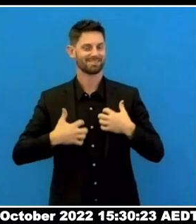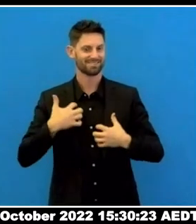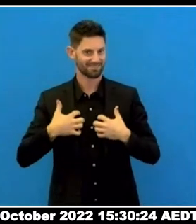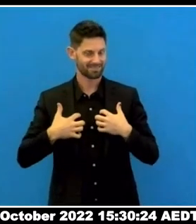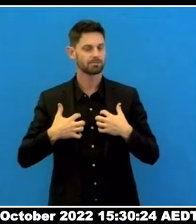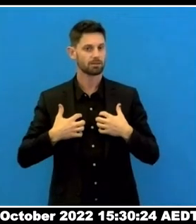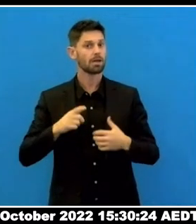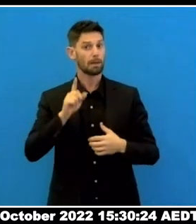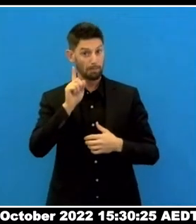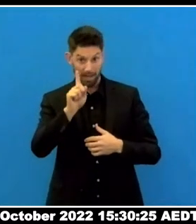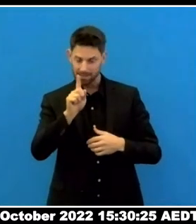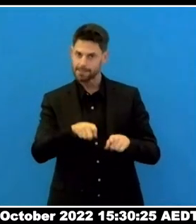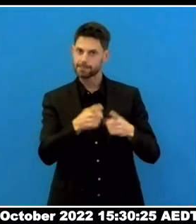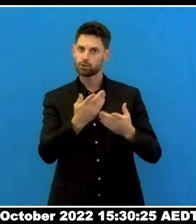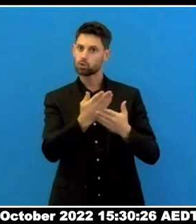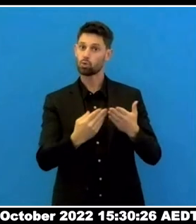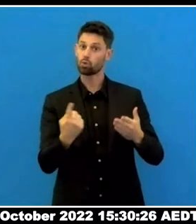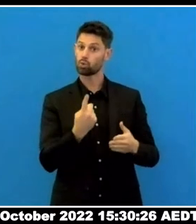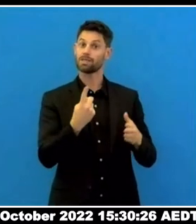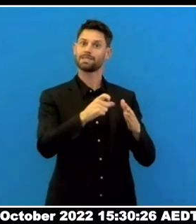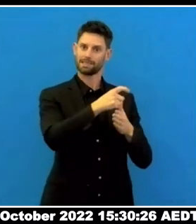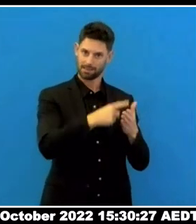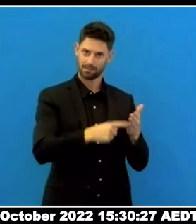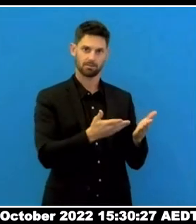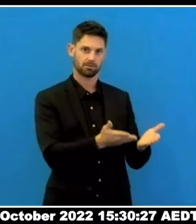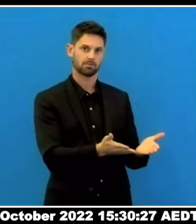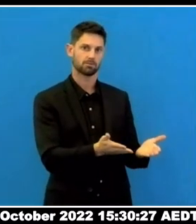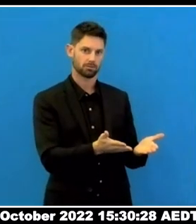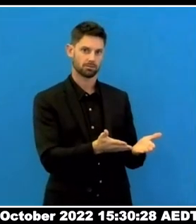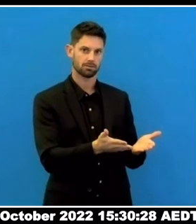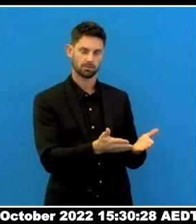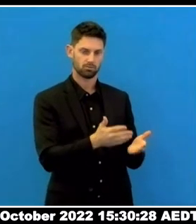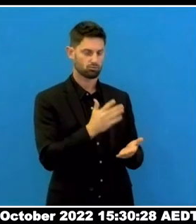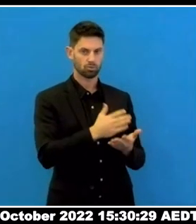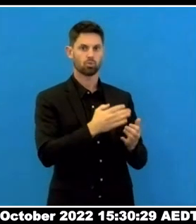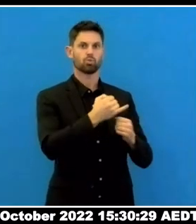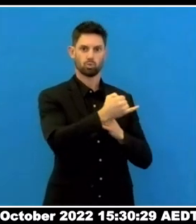But people with a disability, they it's hard for them